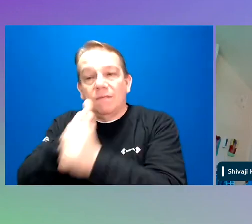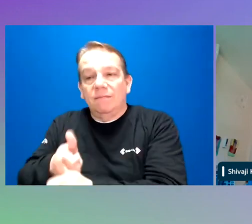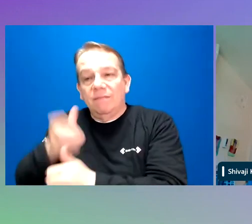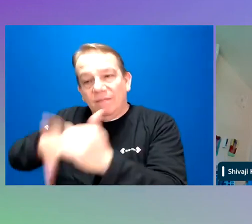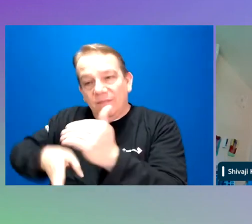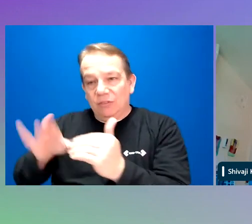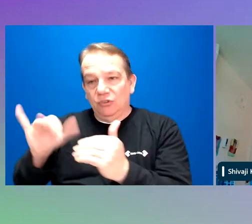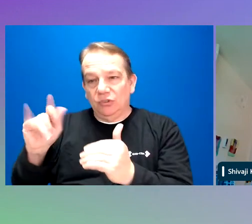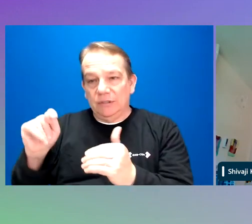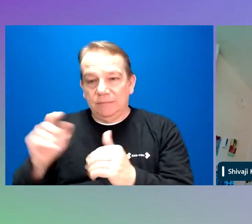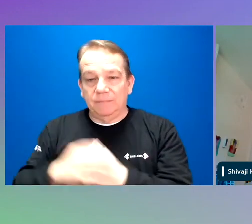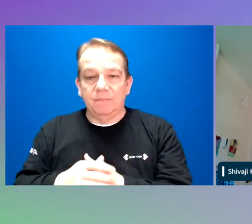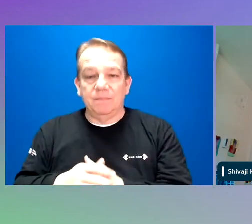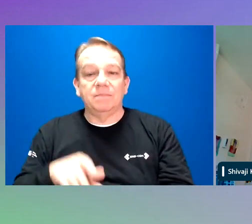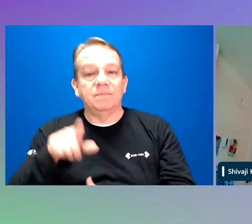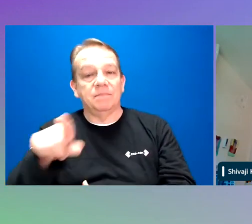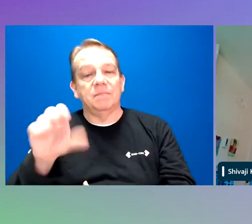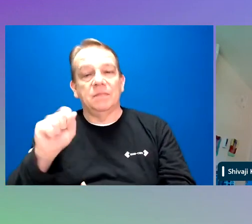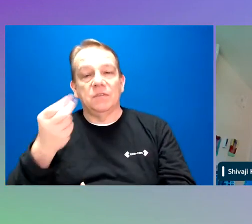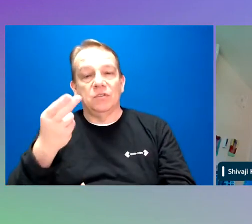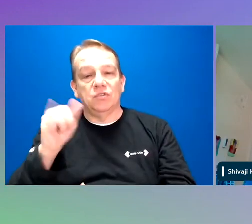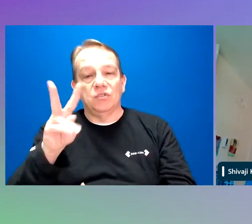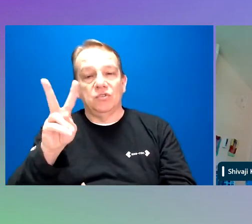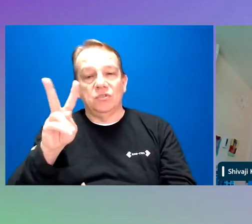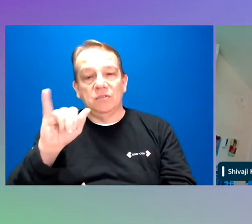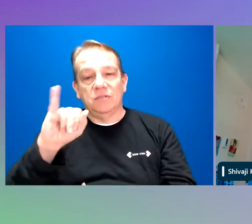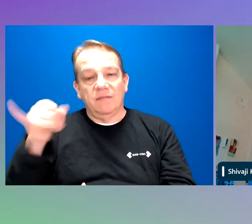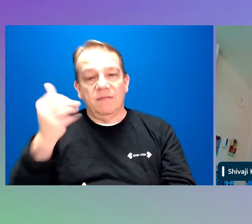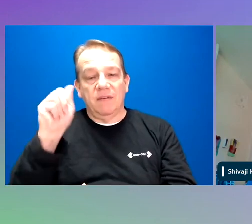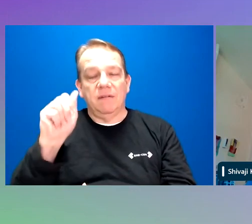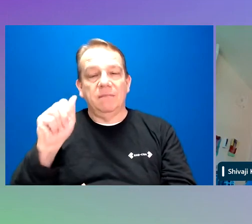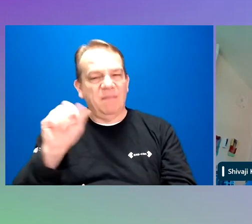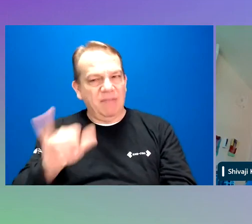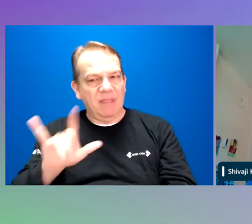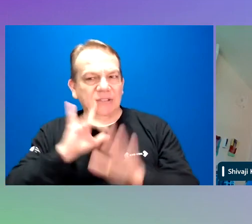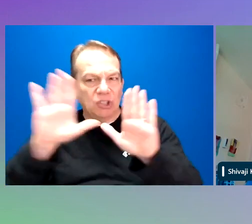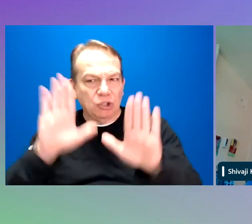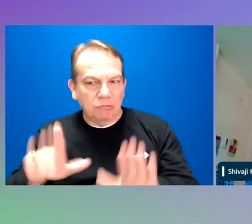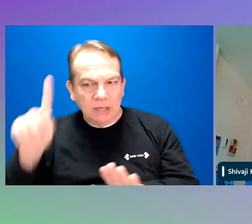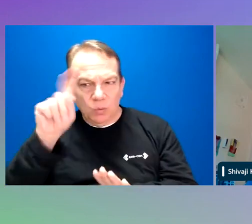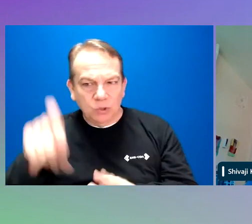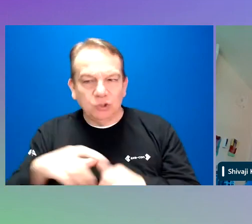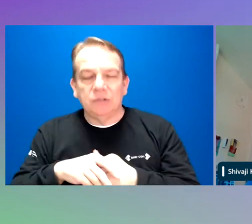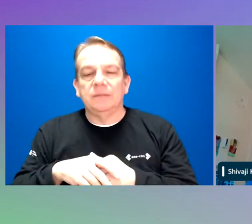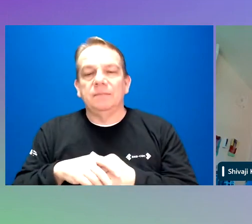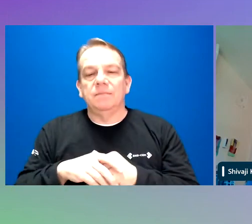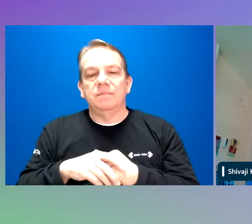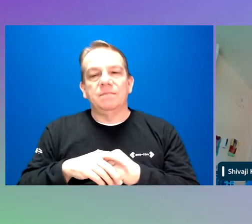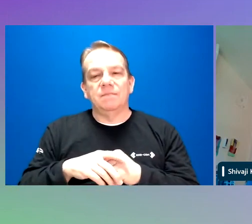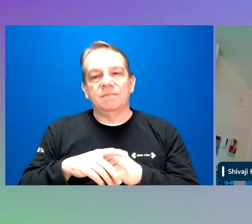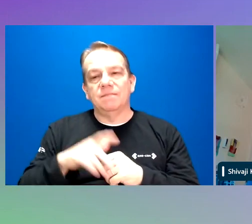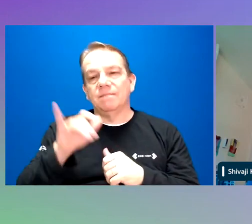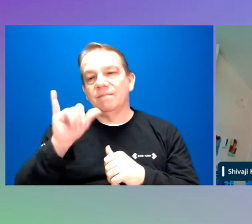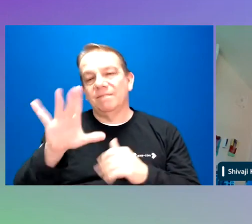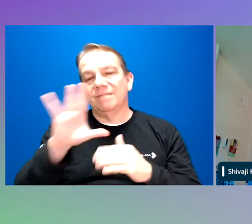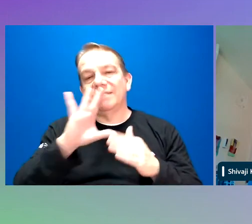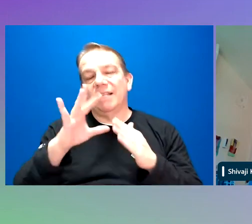question. And um, the question is sort